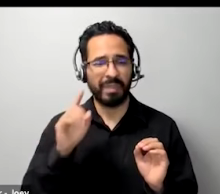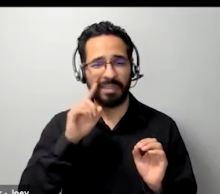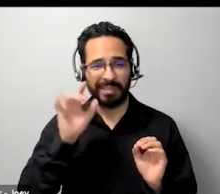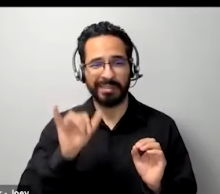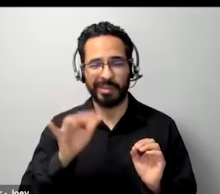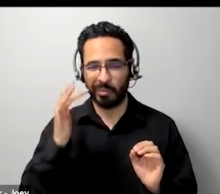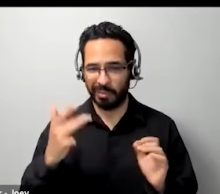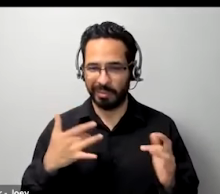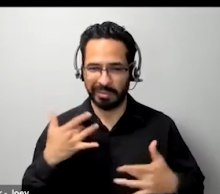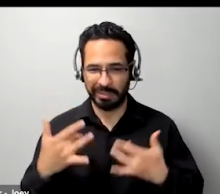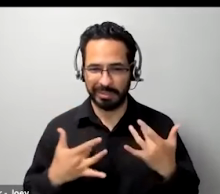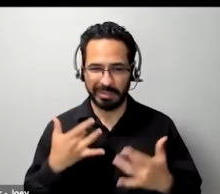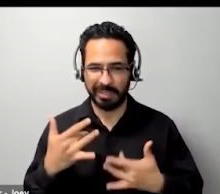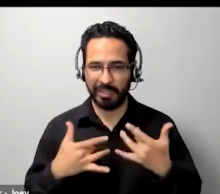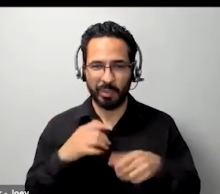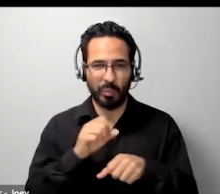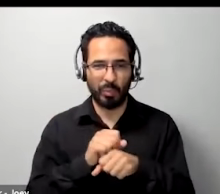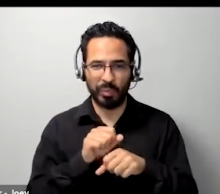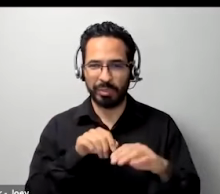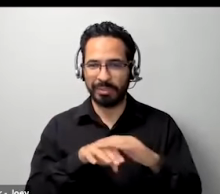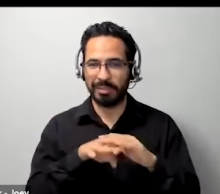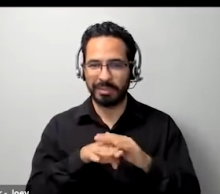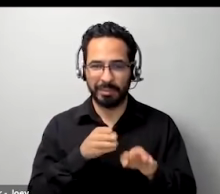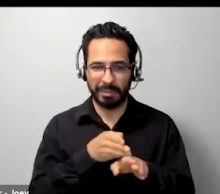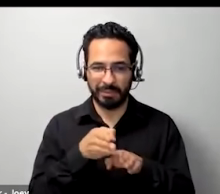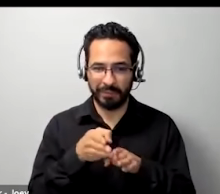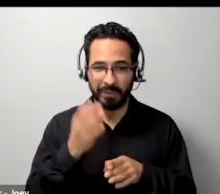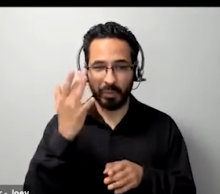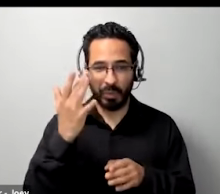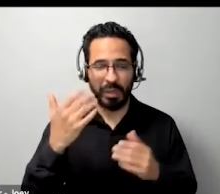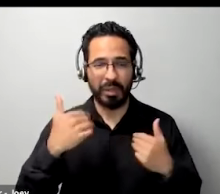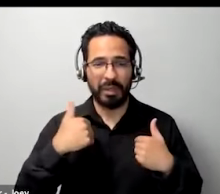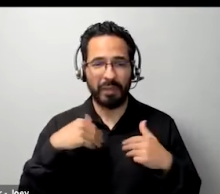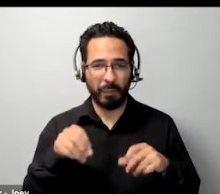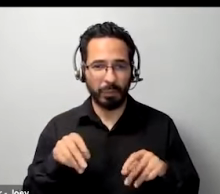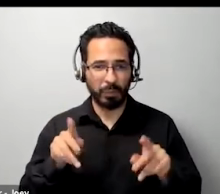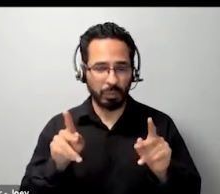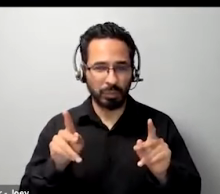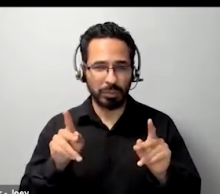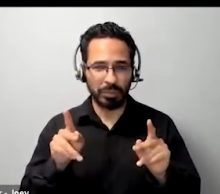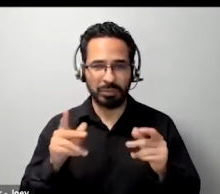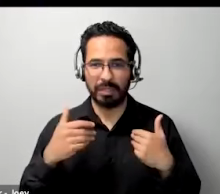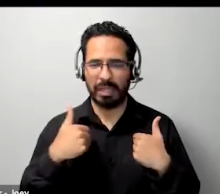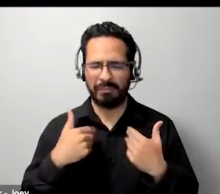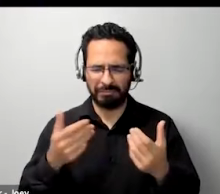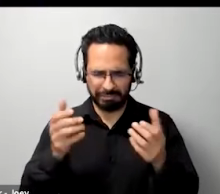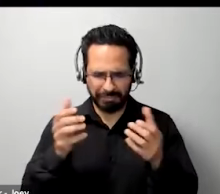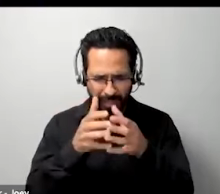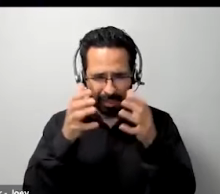about working in the accessibility field, is you have an opportunity to have lots of proud moments.